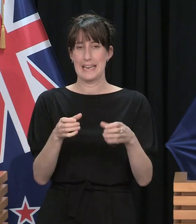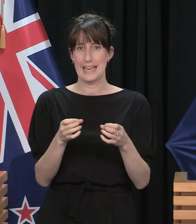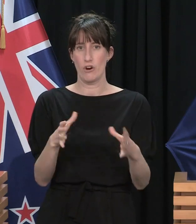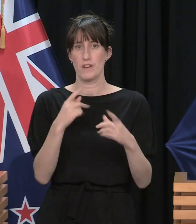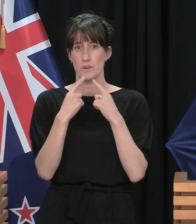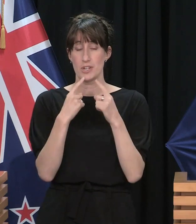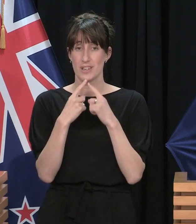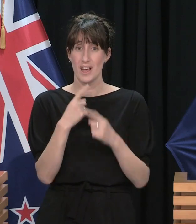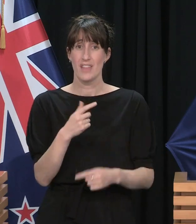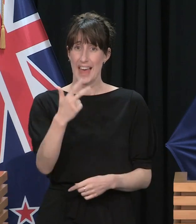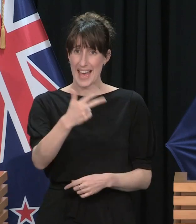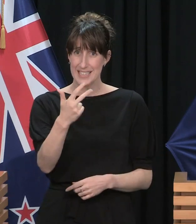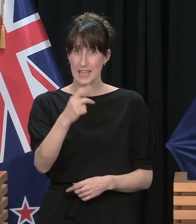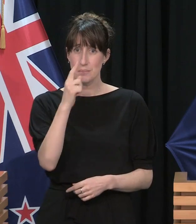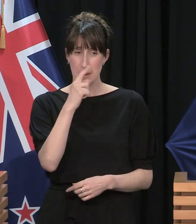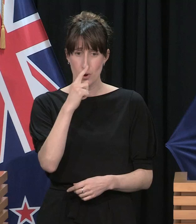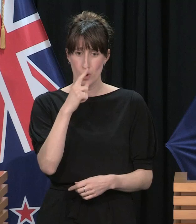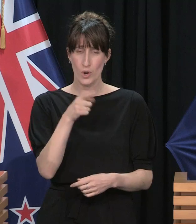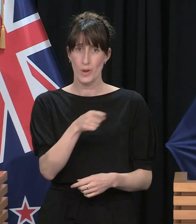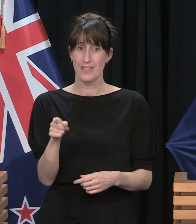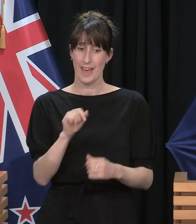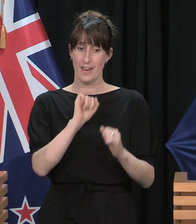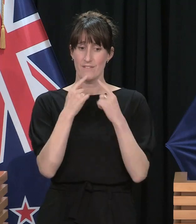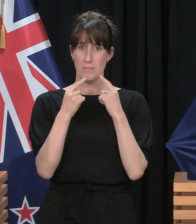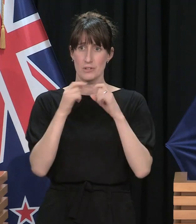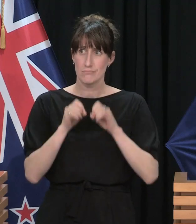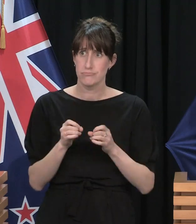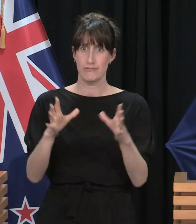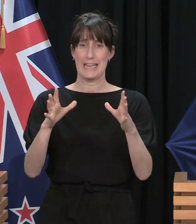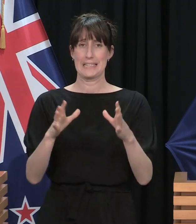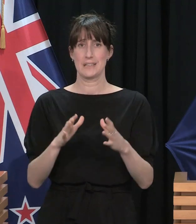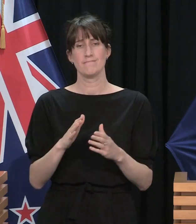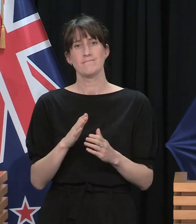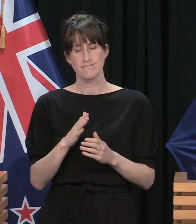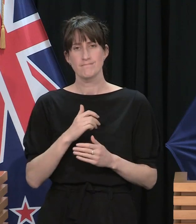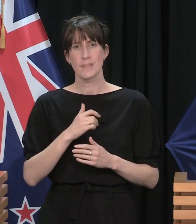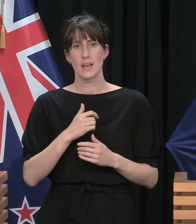of all, wish to acknowledge the 18 people who were affected by this privacy breach. The ministry has been